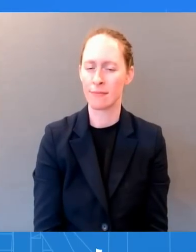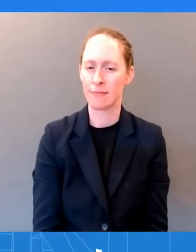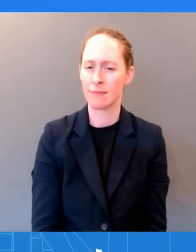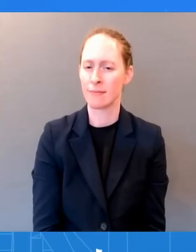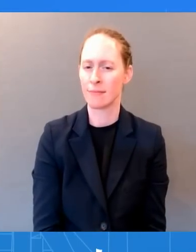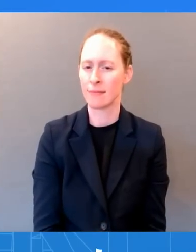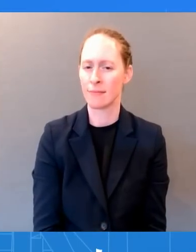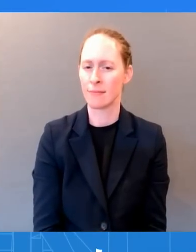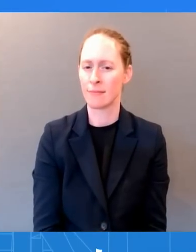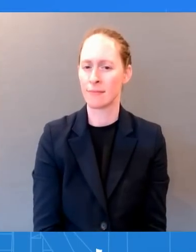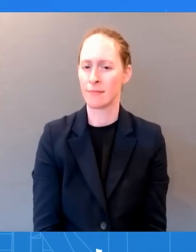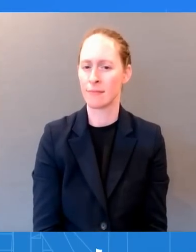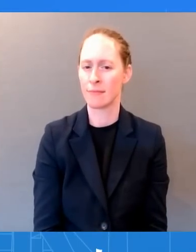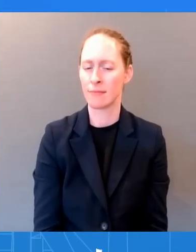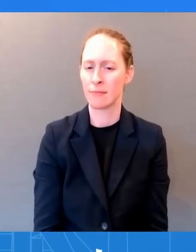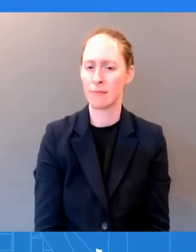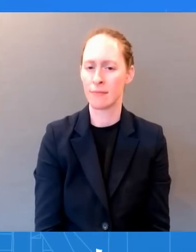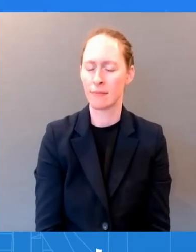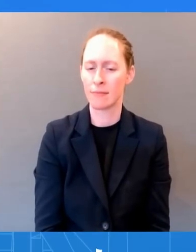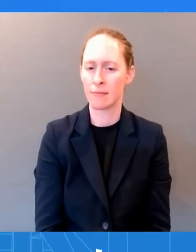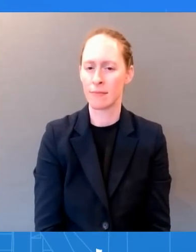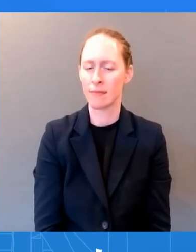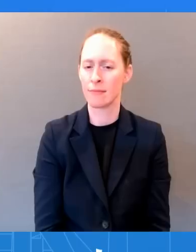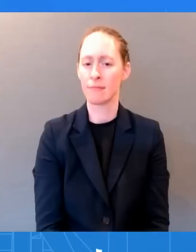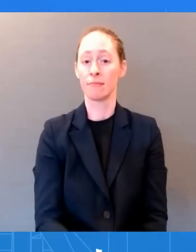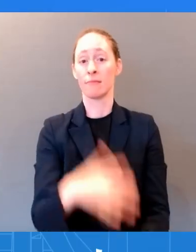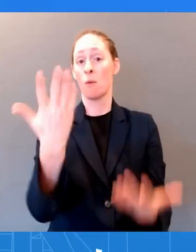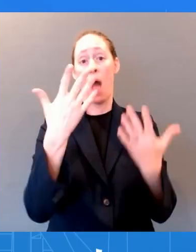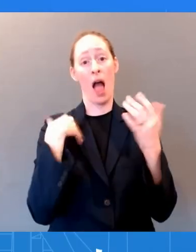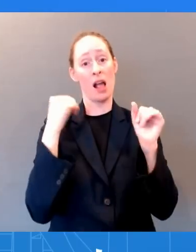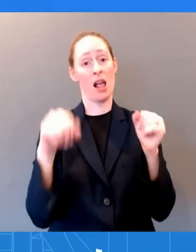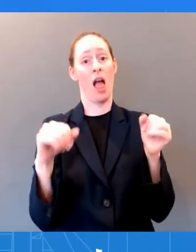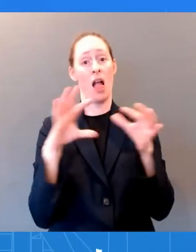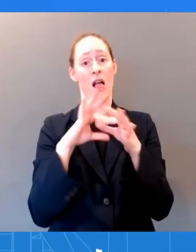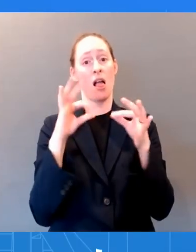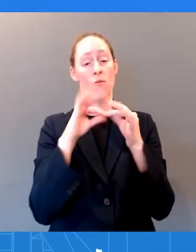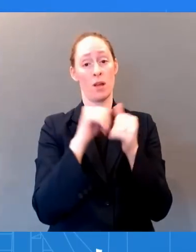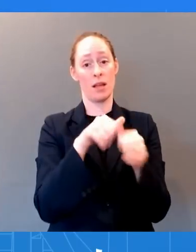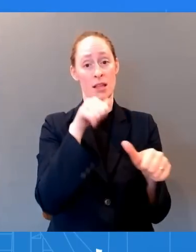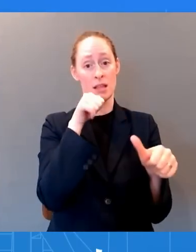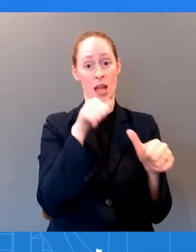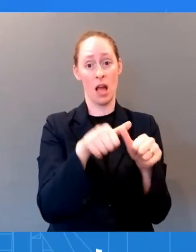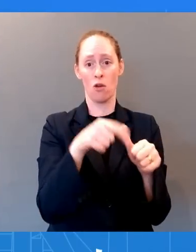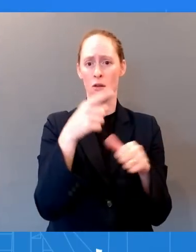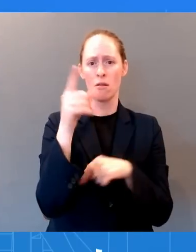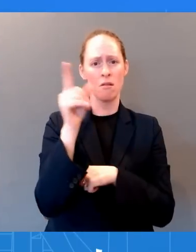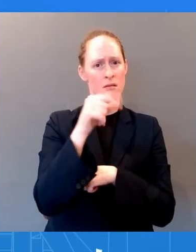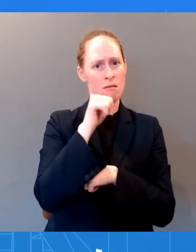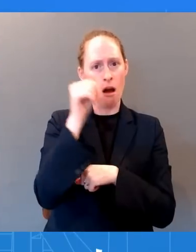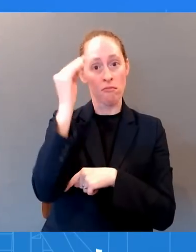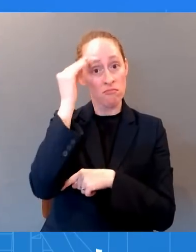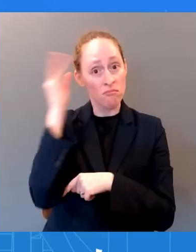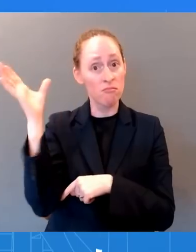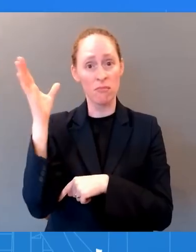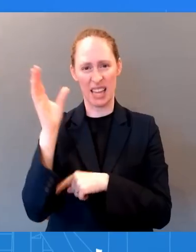I can surely tell you that the President was not briefed on that, he was not aware -- The Press: I'm not asking about just about the letter -- Ms. Jean-Pierre: I know -- I -- but this is all --